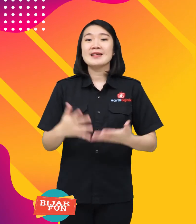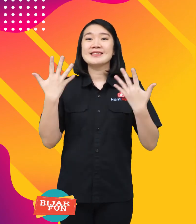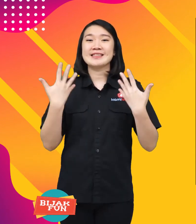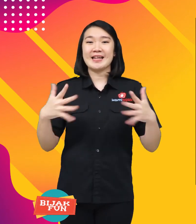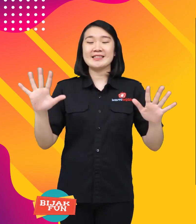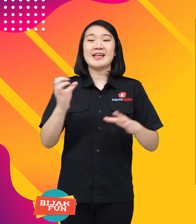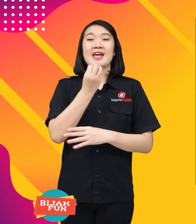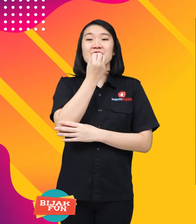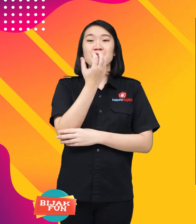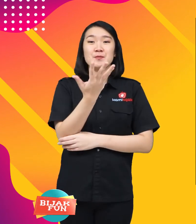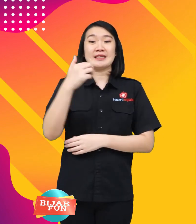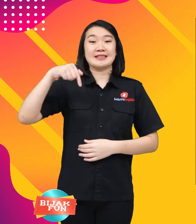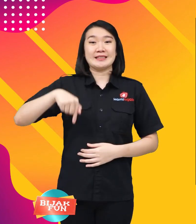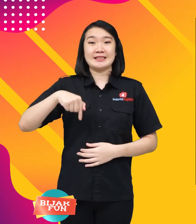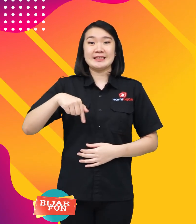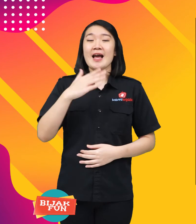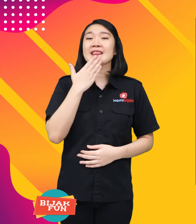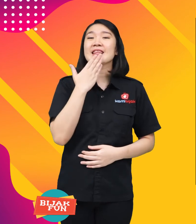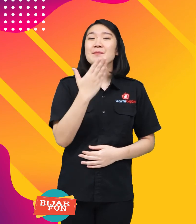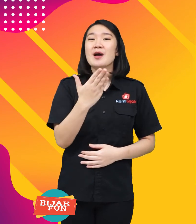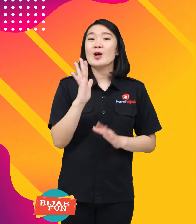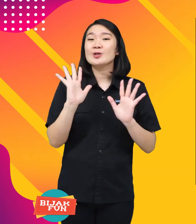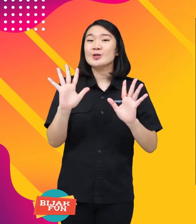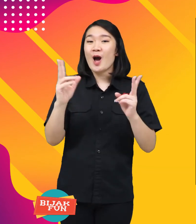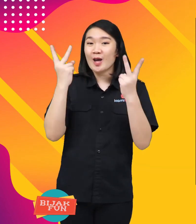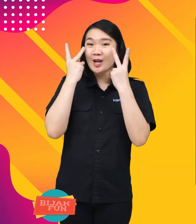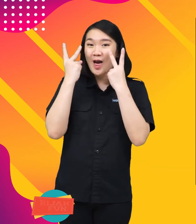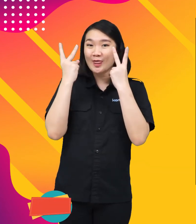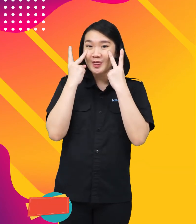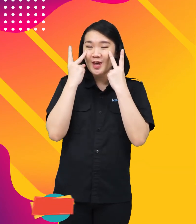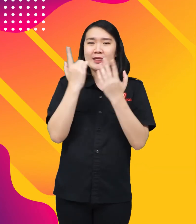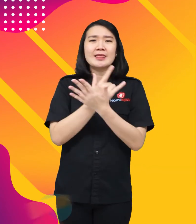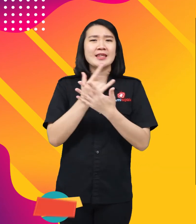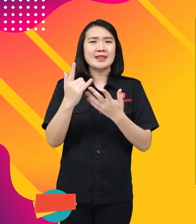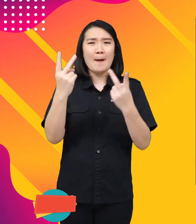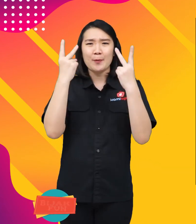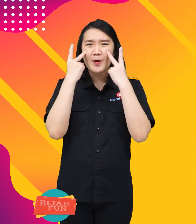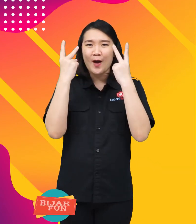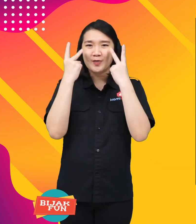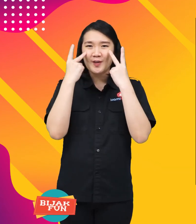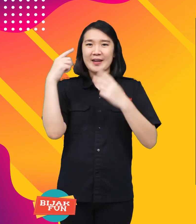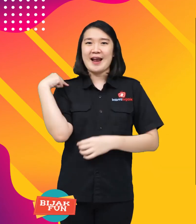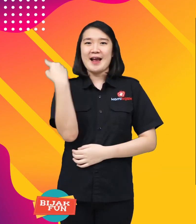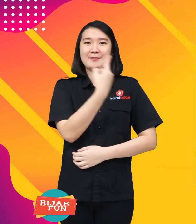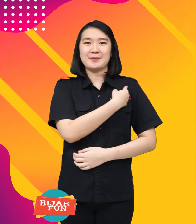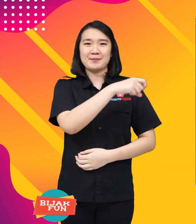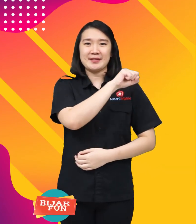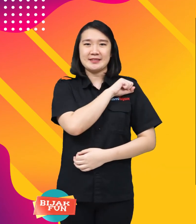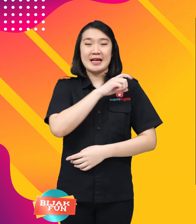Done this information, thank you for watching, keep watching at KamiBijak.